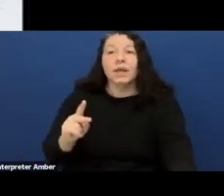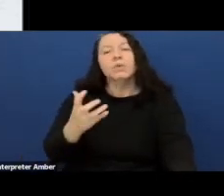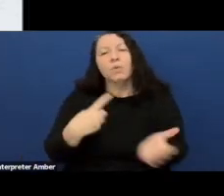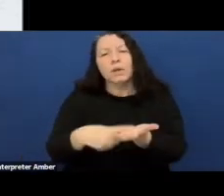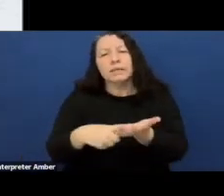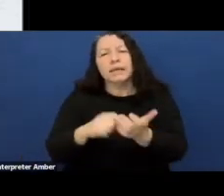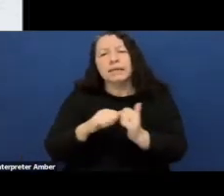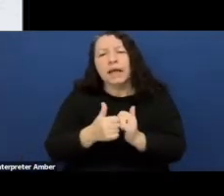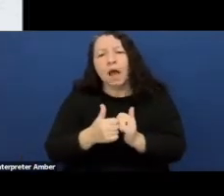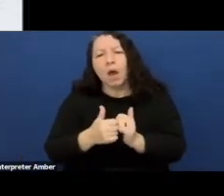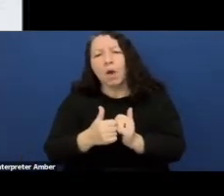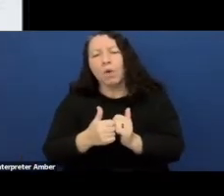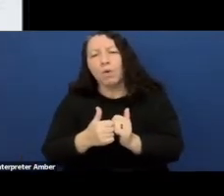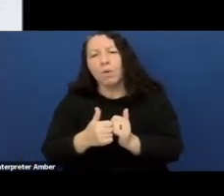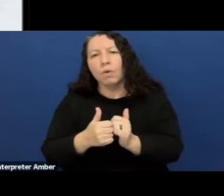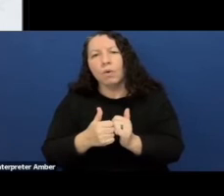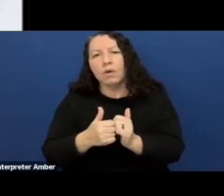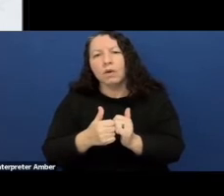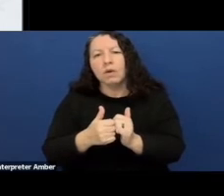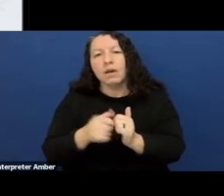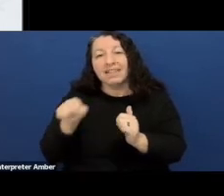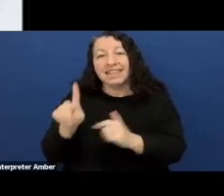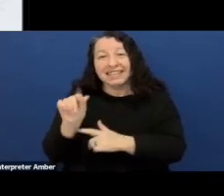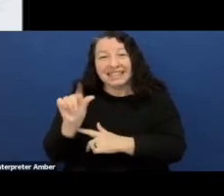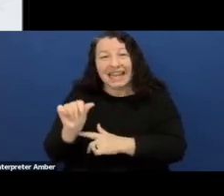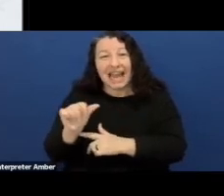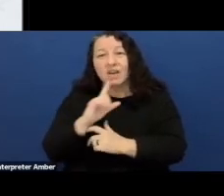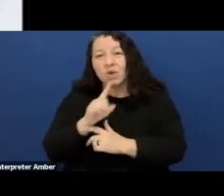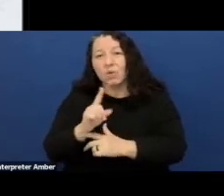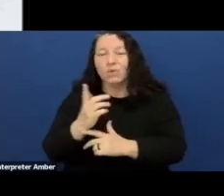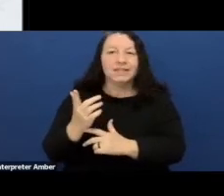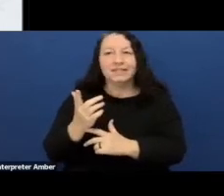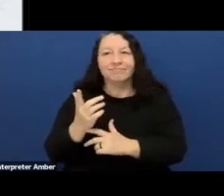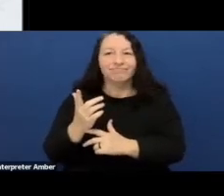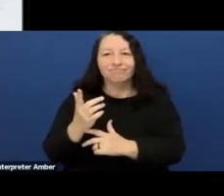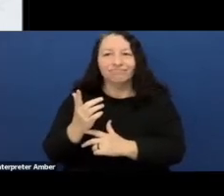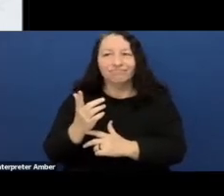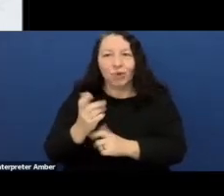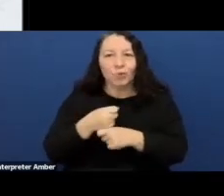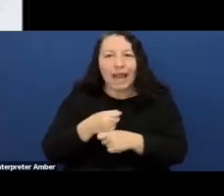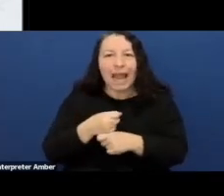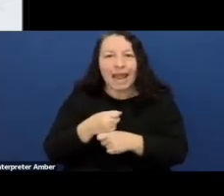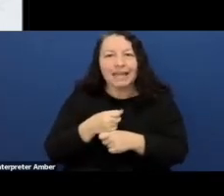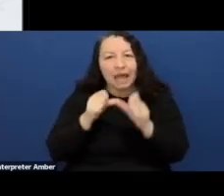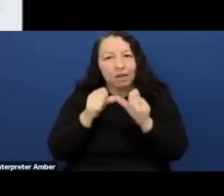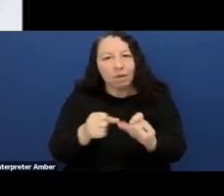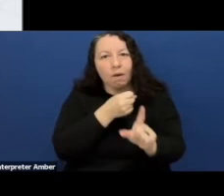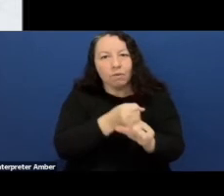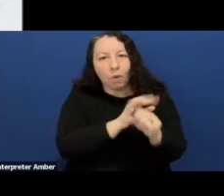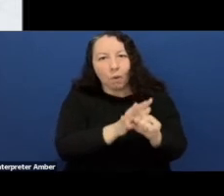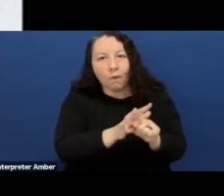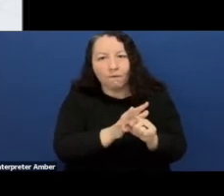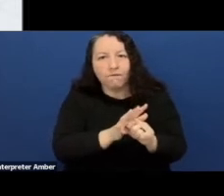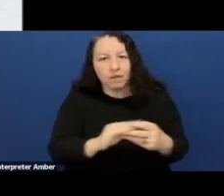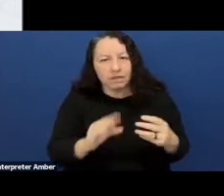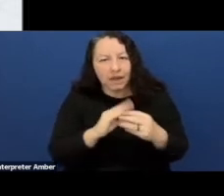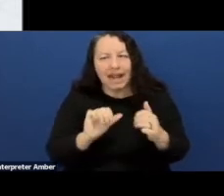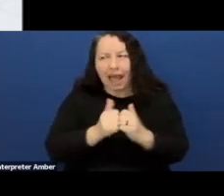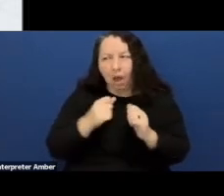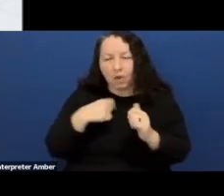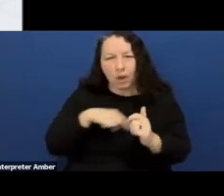Sorry about that. So, I want to go over how this data shapes a Long COVID narrative and